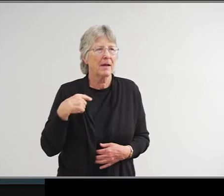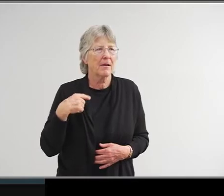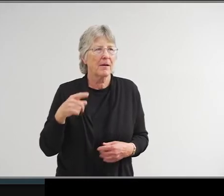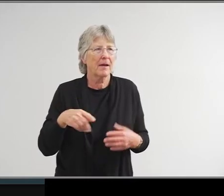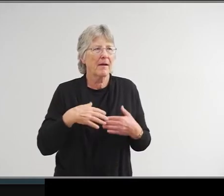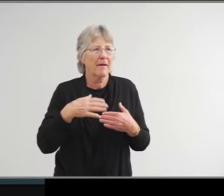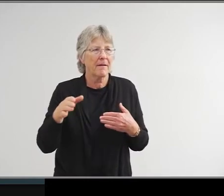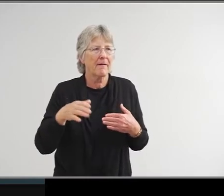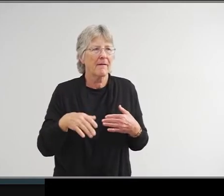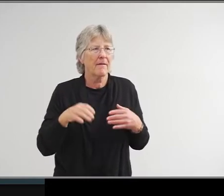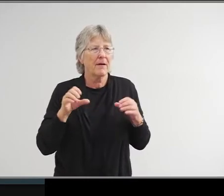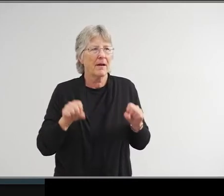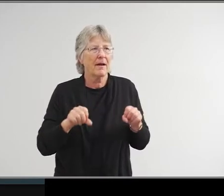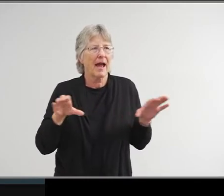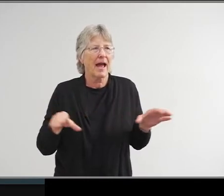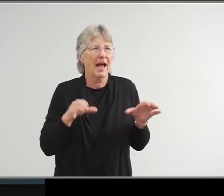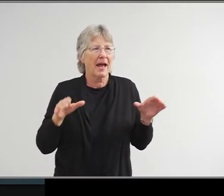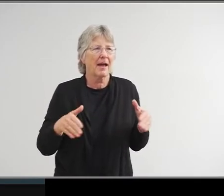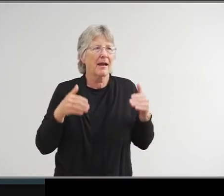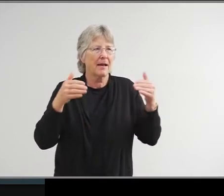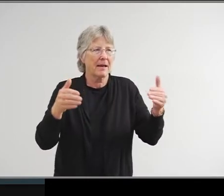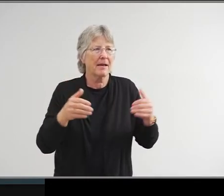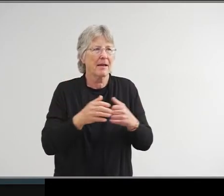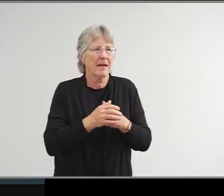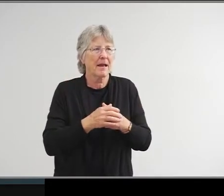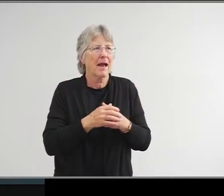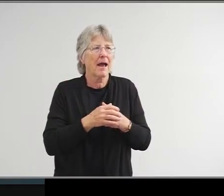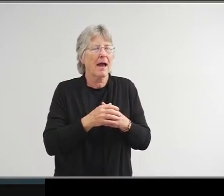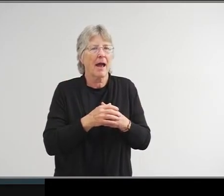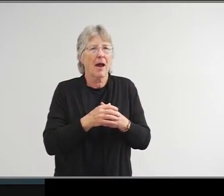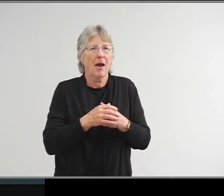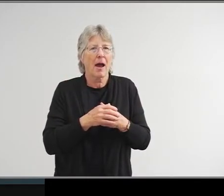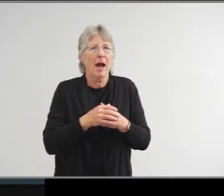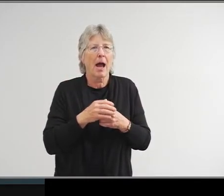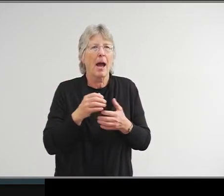by assistant superintendent of human resource services approved and recommended.